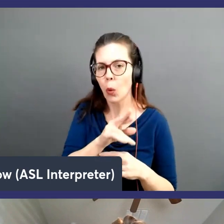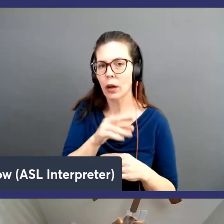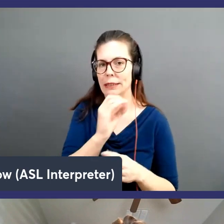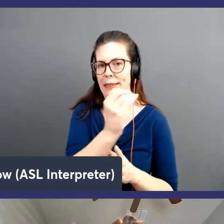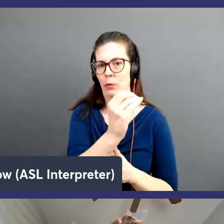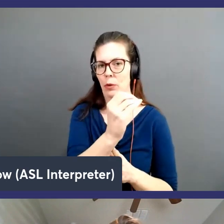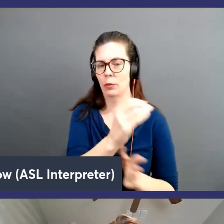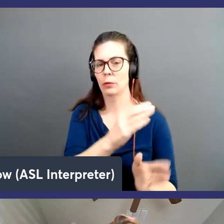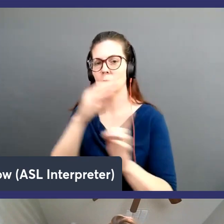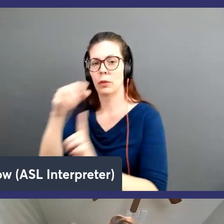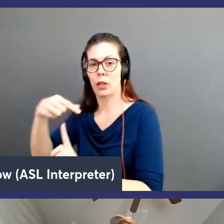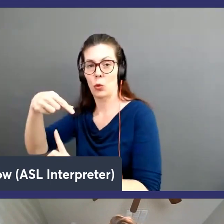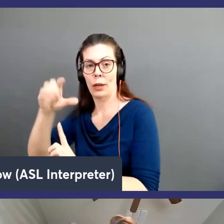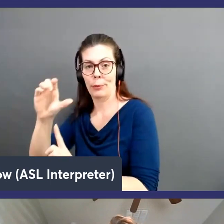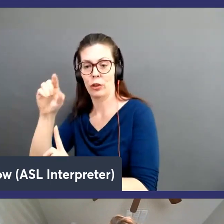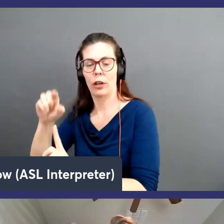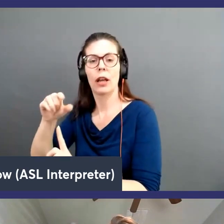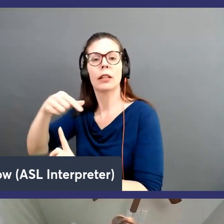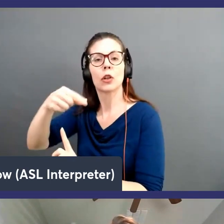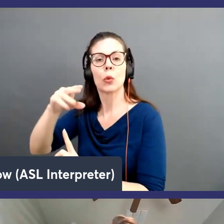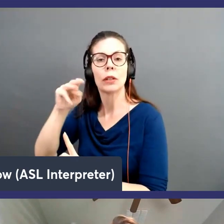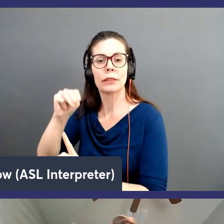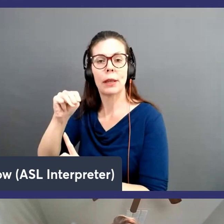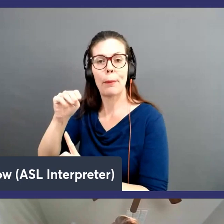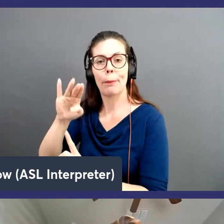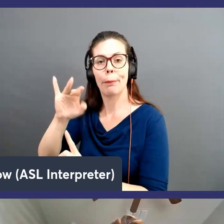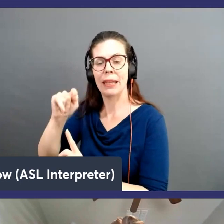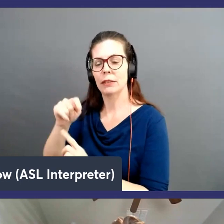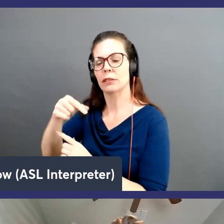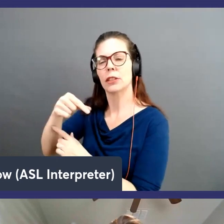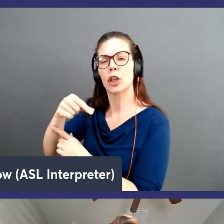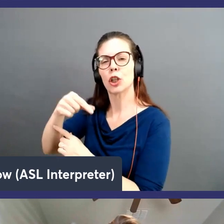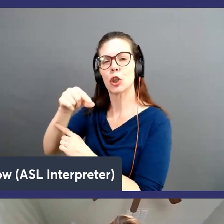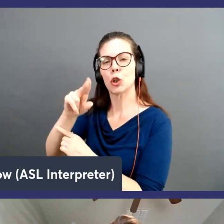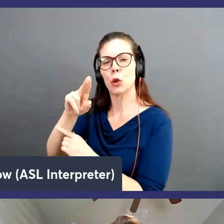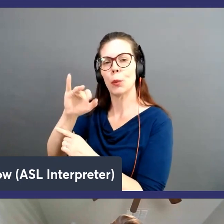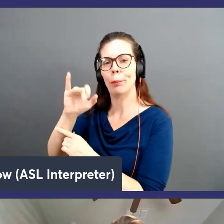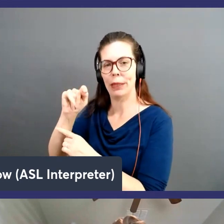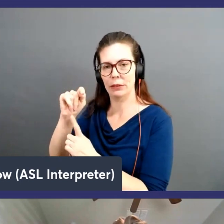is a quantum bit or qubit. And so,